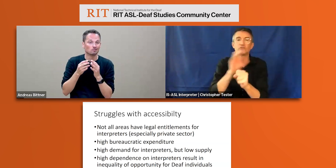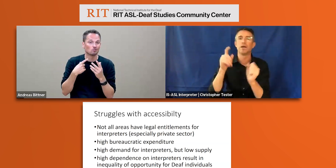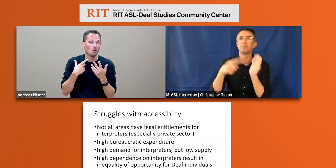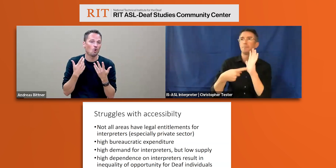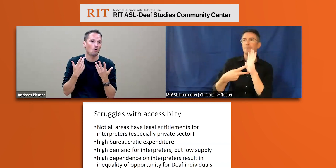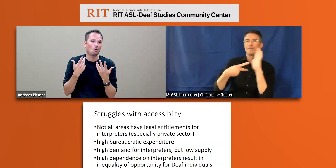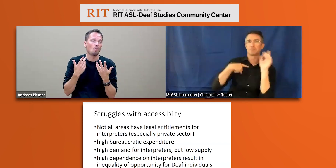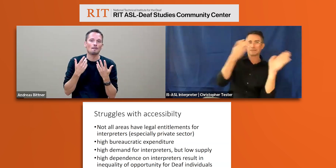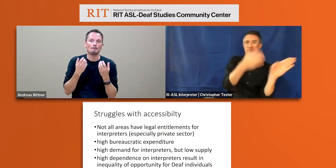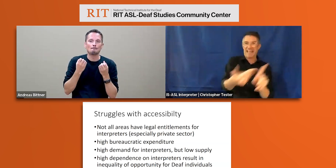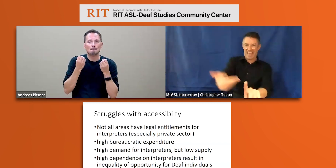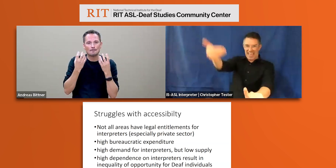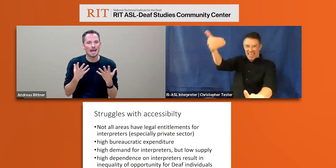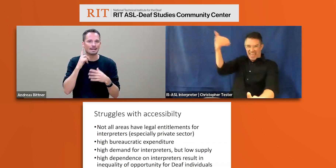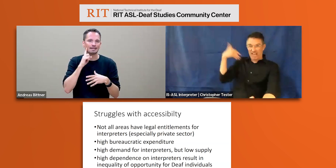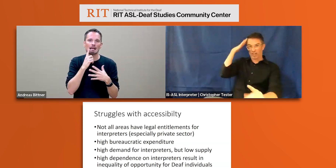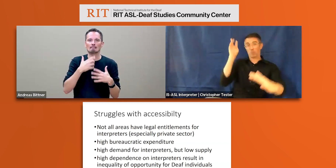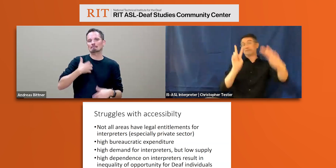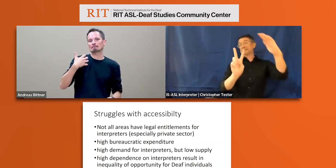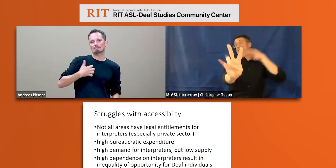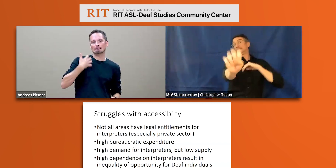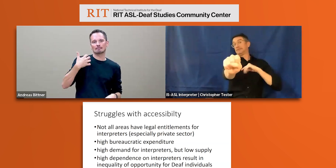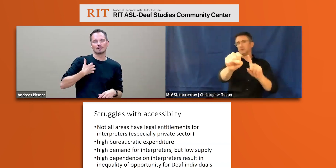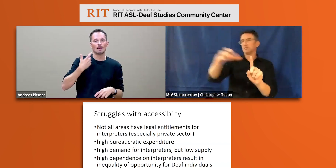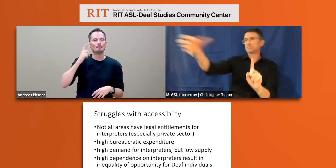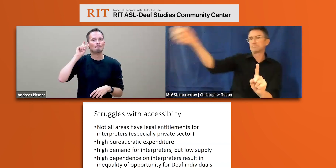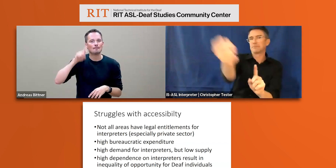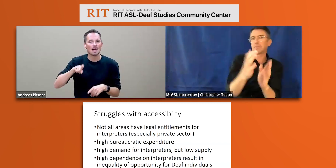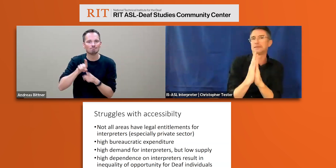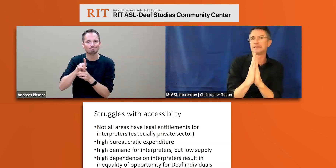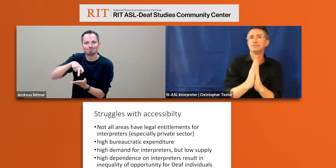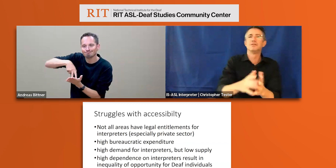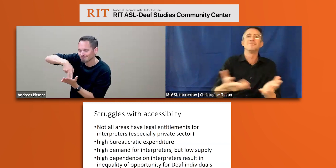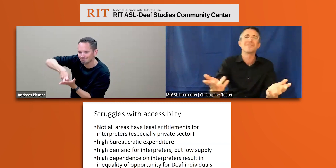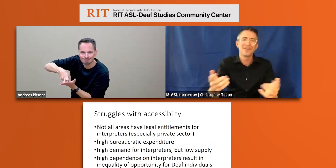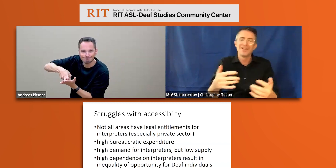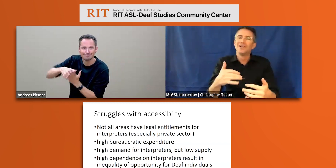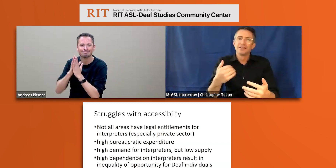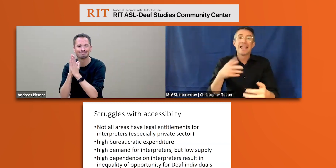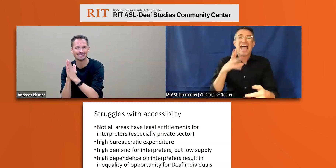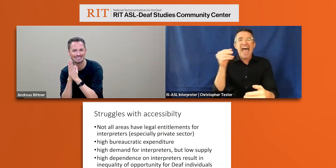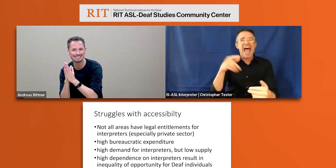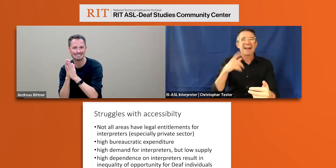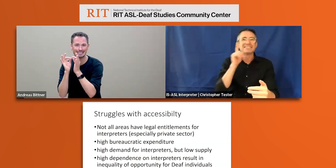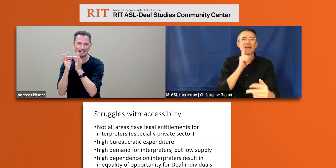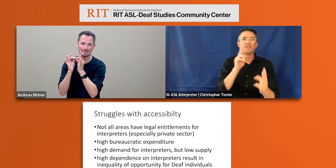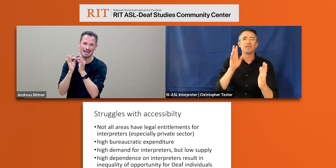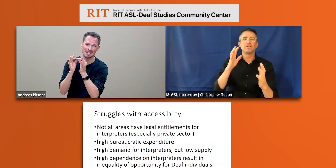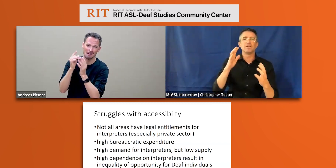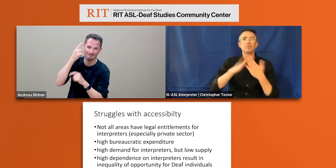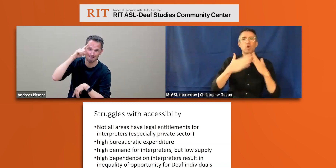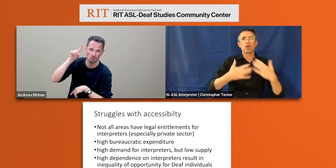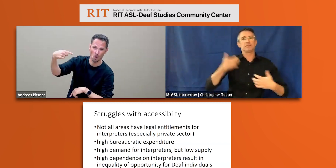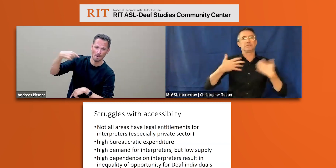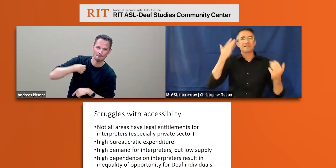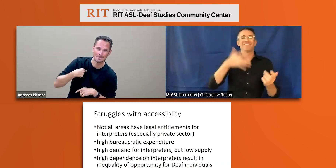And so by the time funding comes in for the interpreter, the interpreter's schedules are already booked.